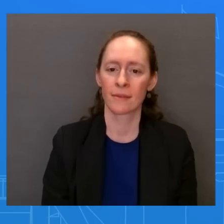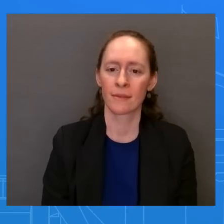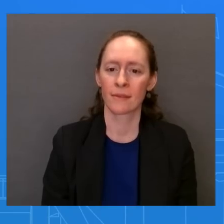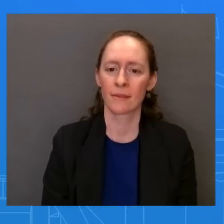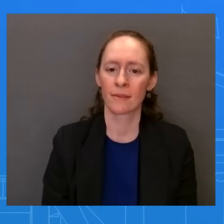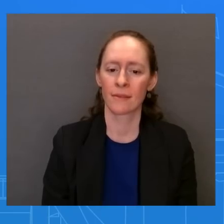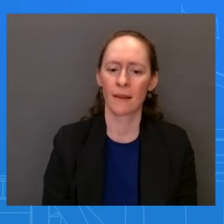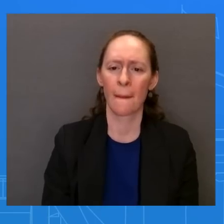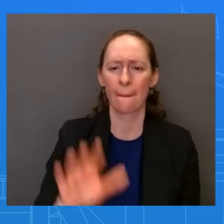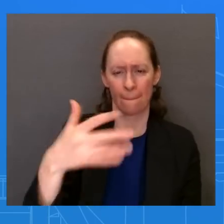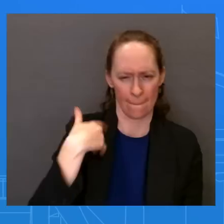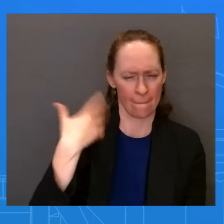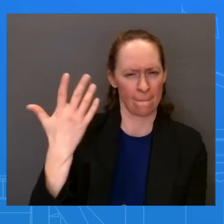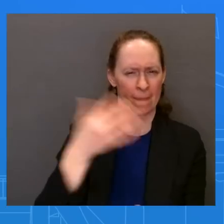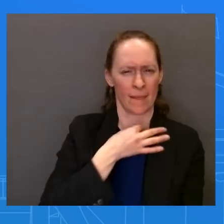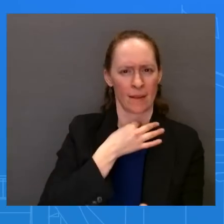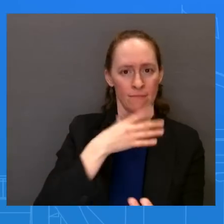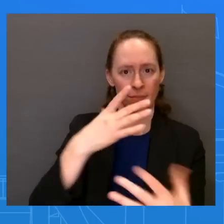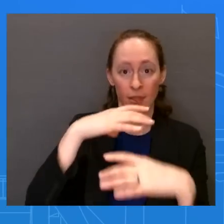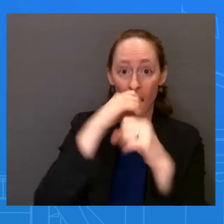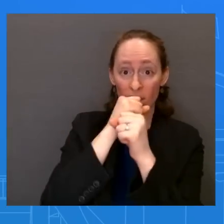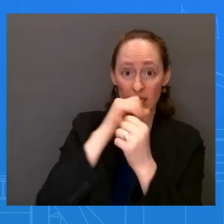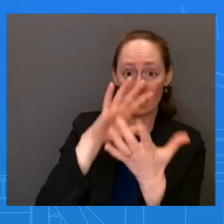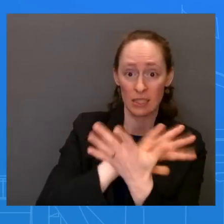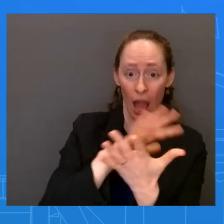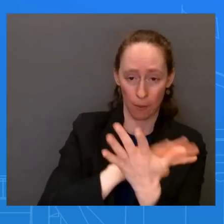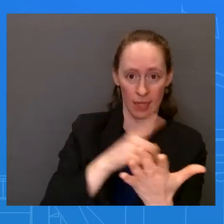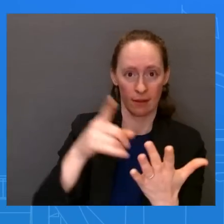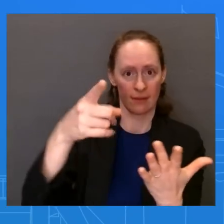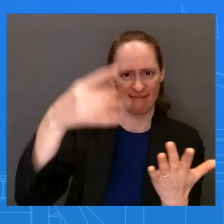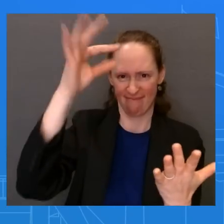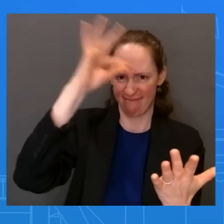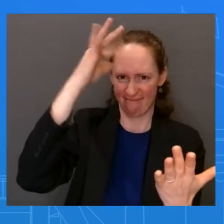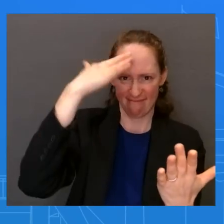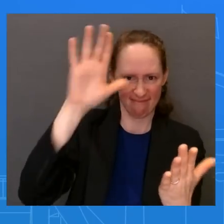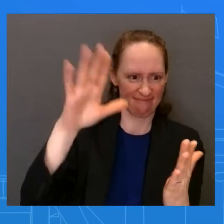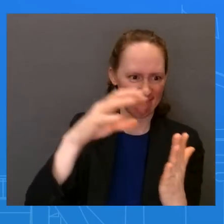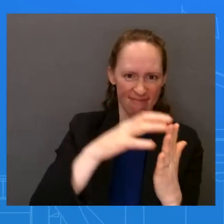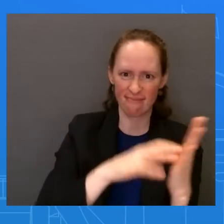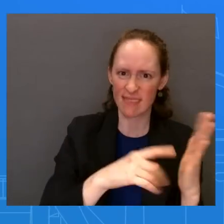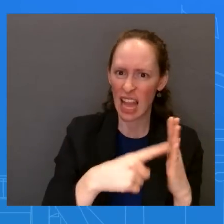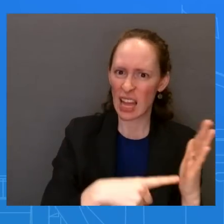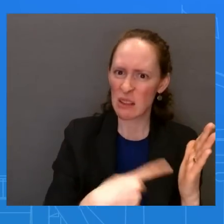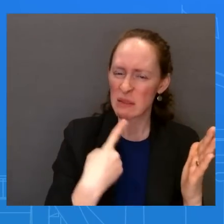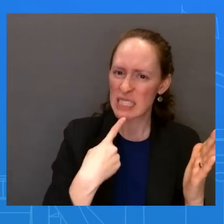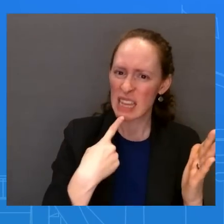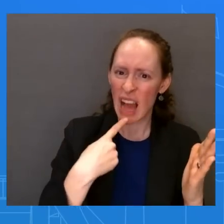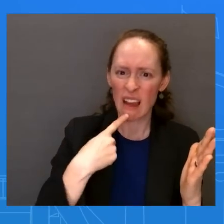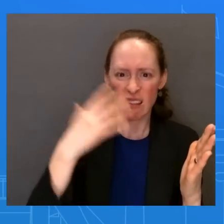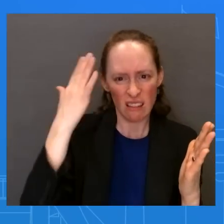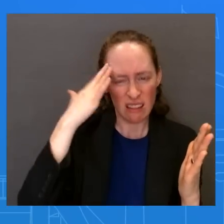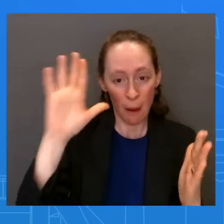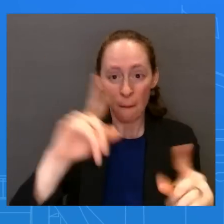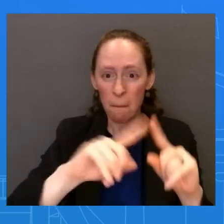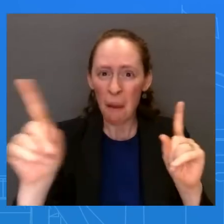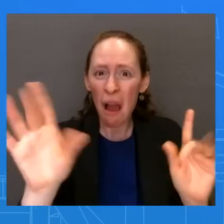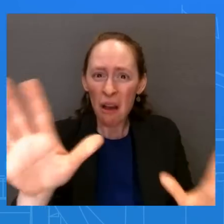and is the U.S. working to reassure allies and partners that you can still participate in intelligence gathering